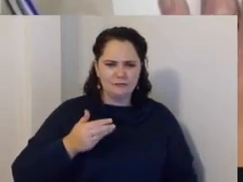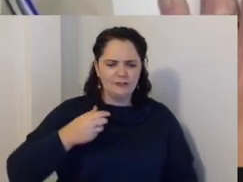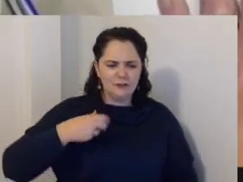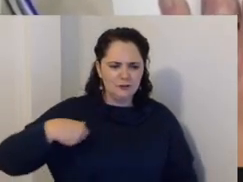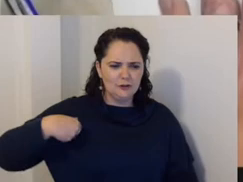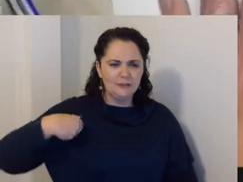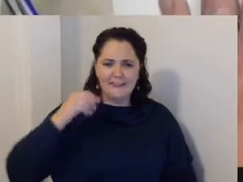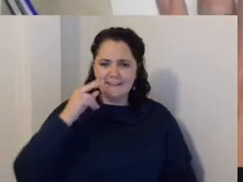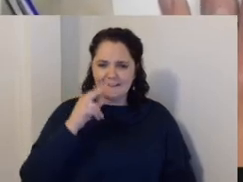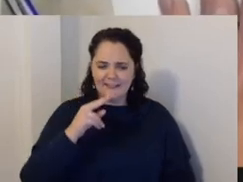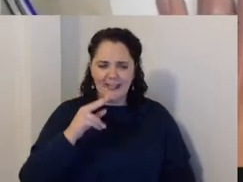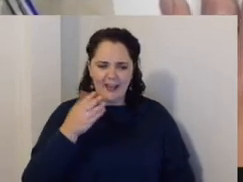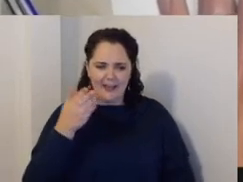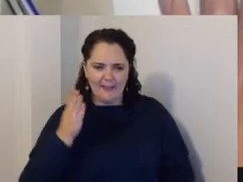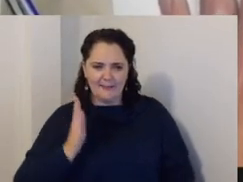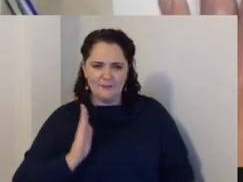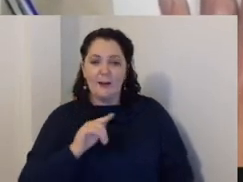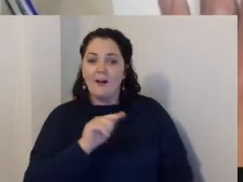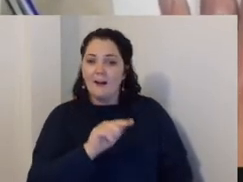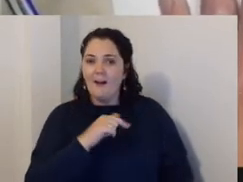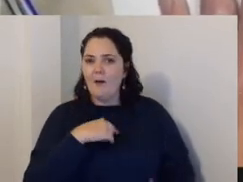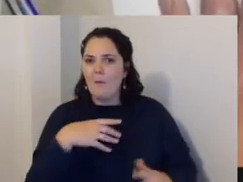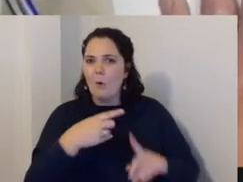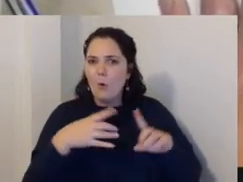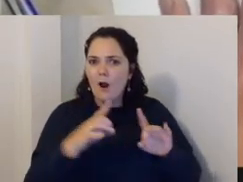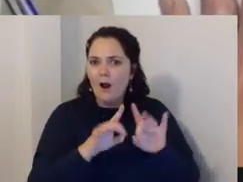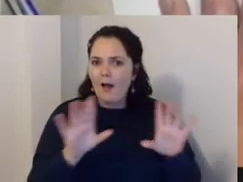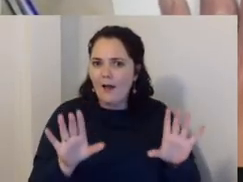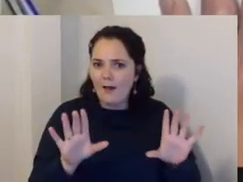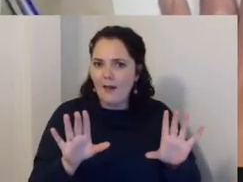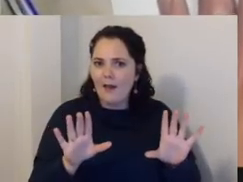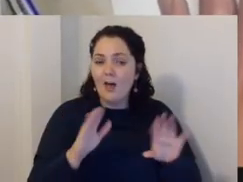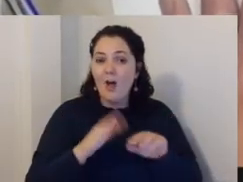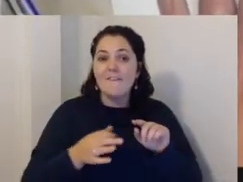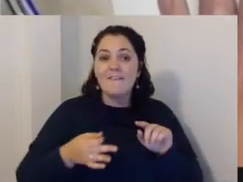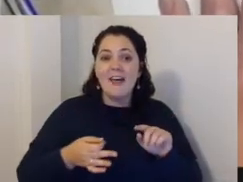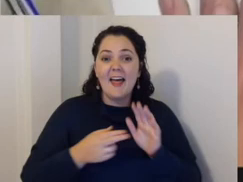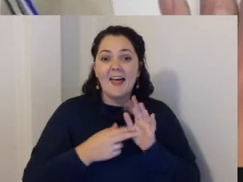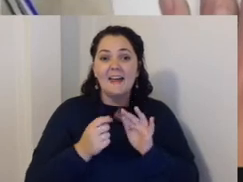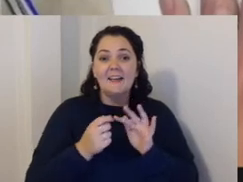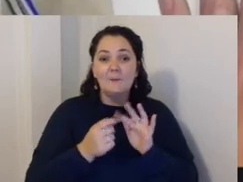in and really start to define that it rides right up over the nipple and then down again